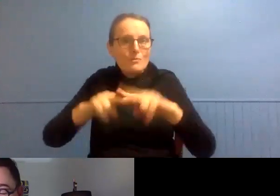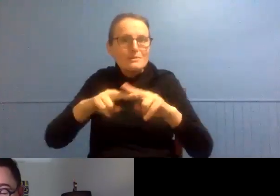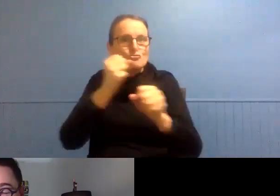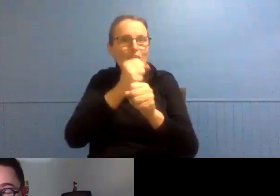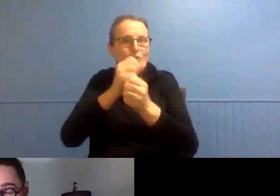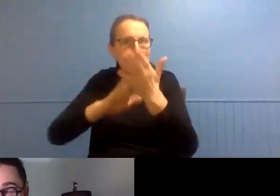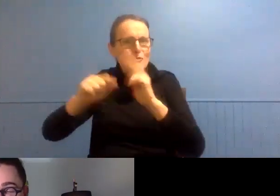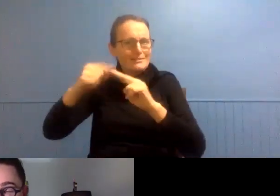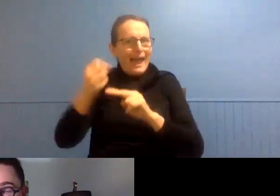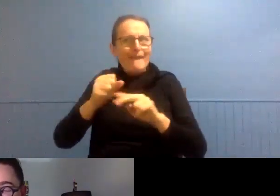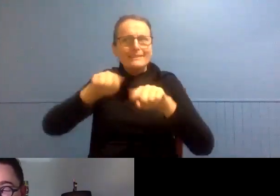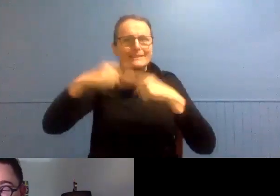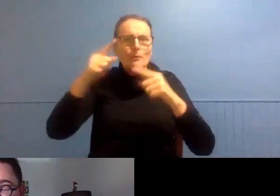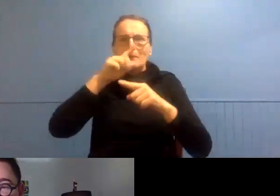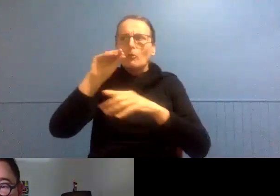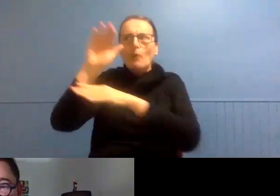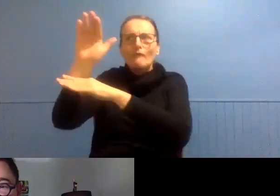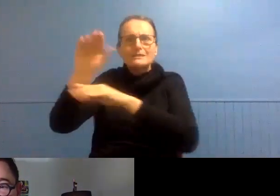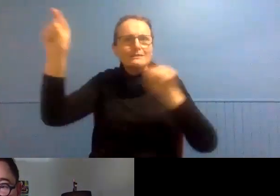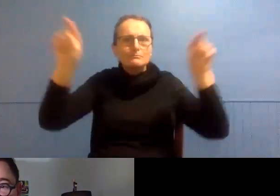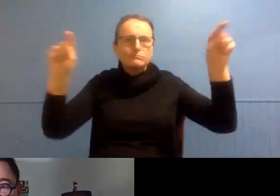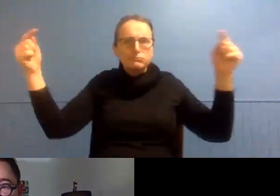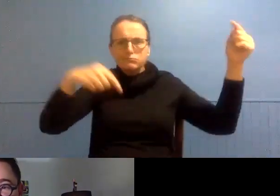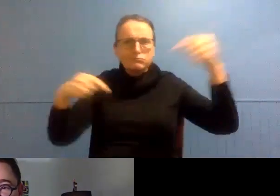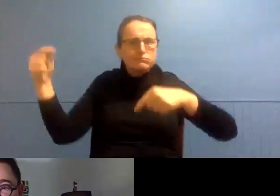offshore people, people who have been here from the first fleet